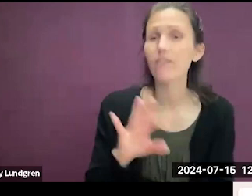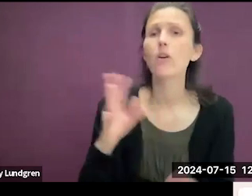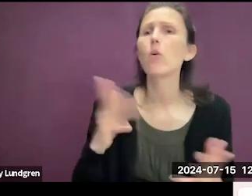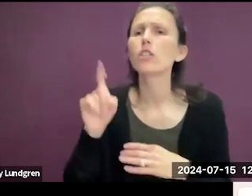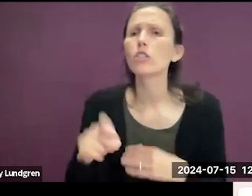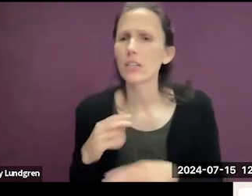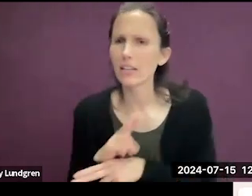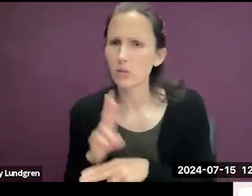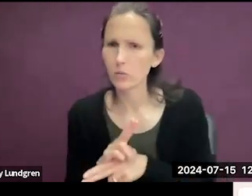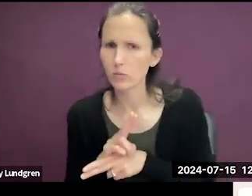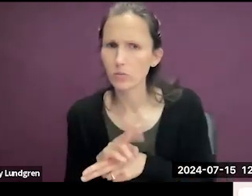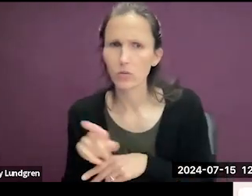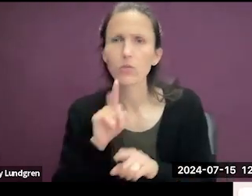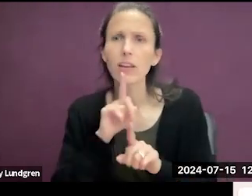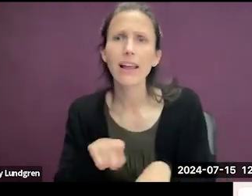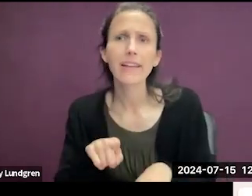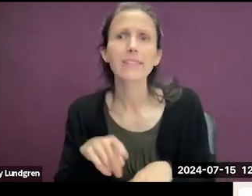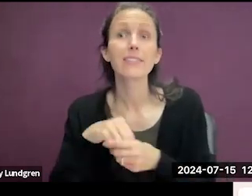And you can drop that in the chat, or unmute and let me know.